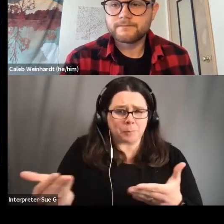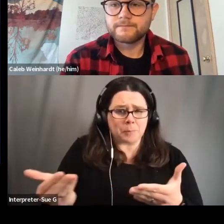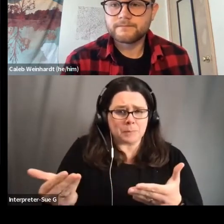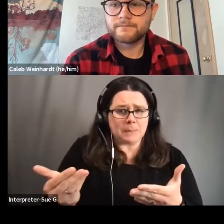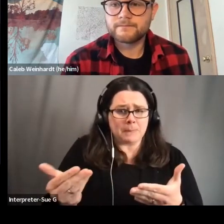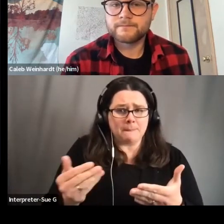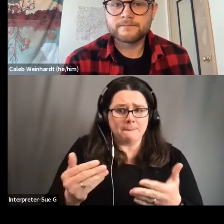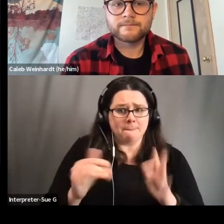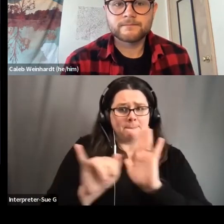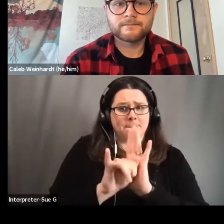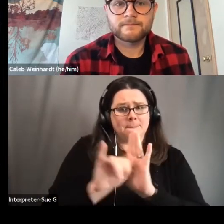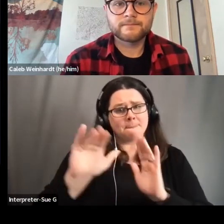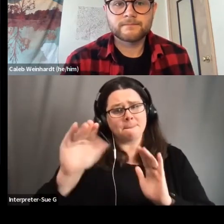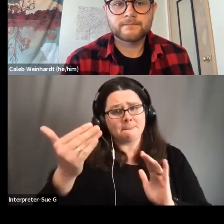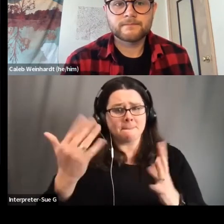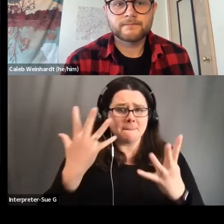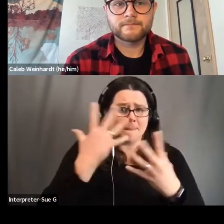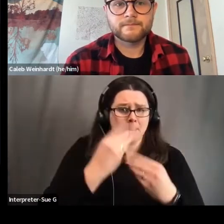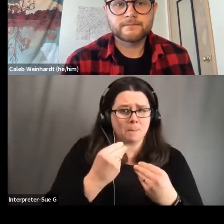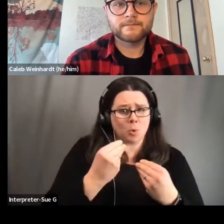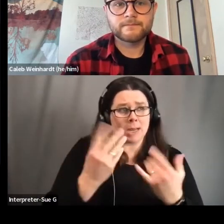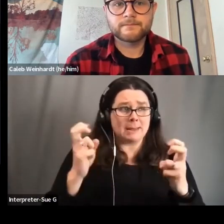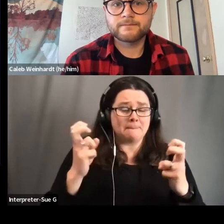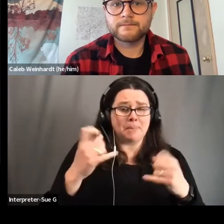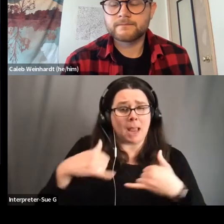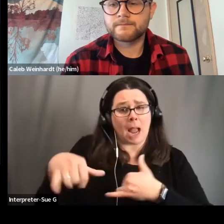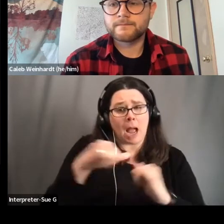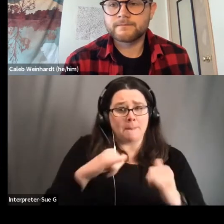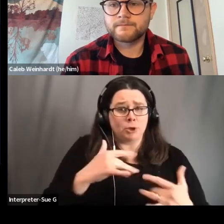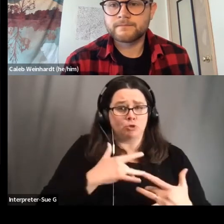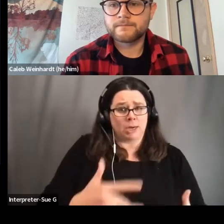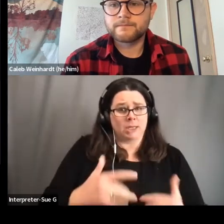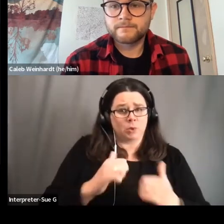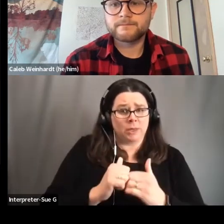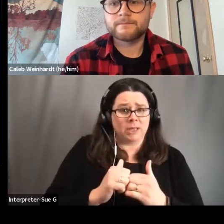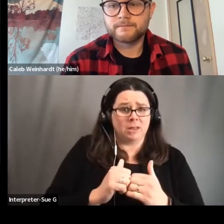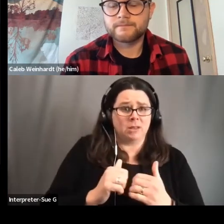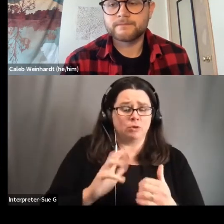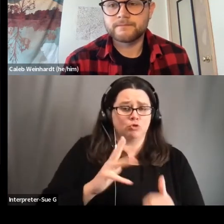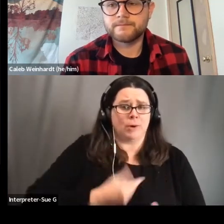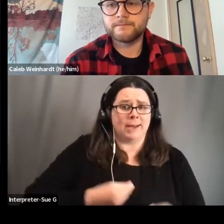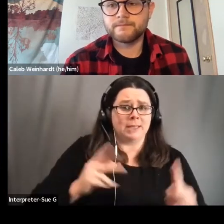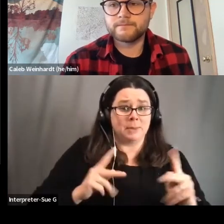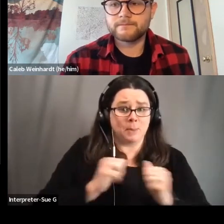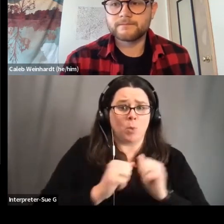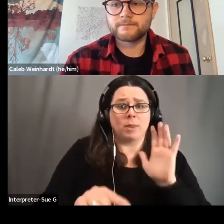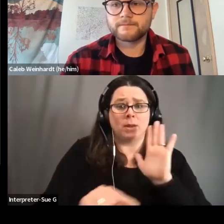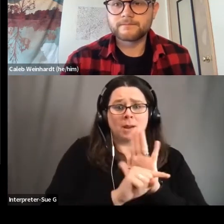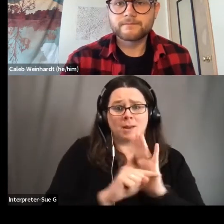that seem to be pretty common trends among trans people that have a negative health impact.